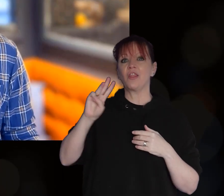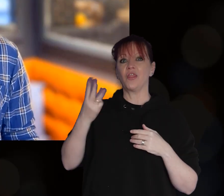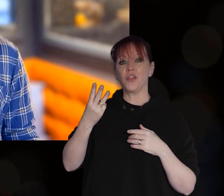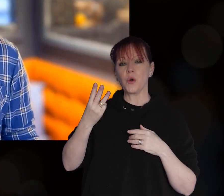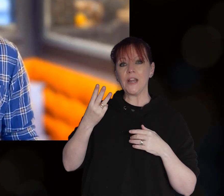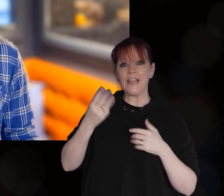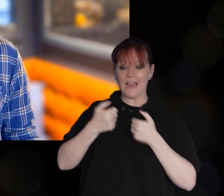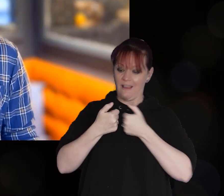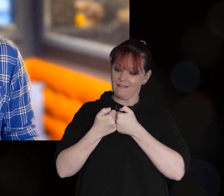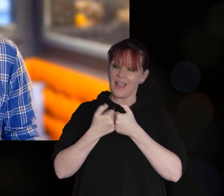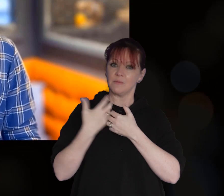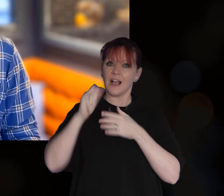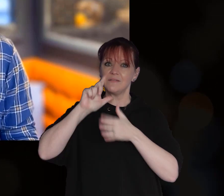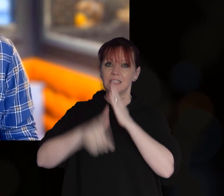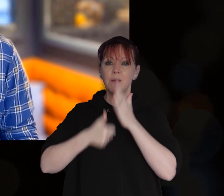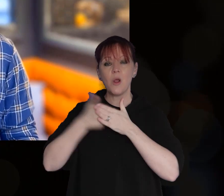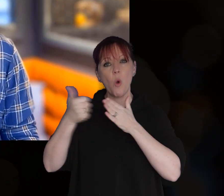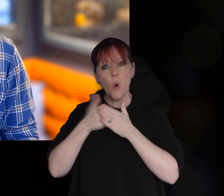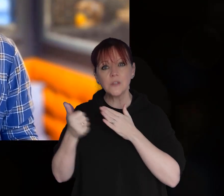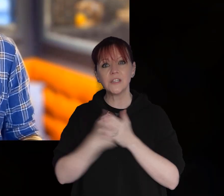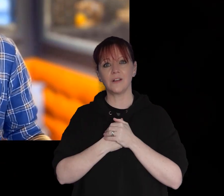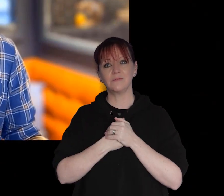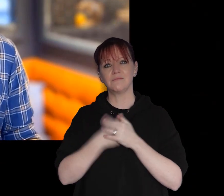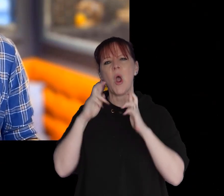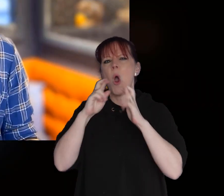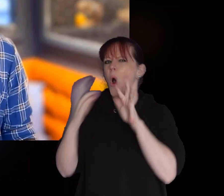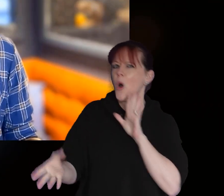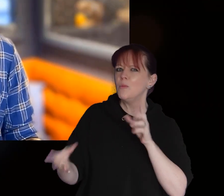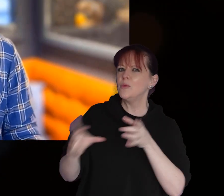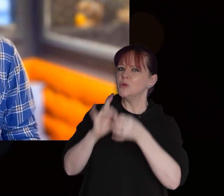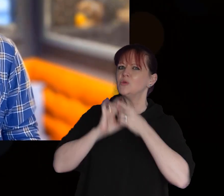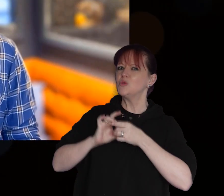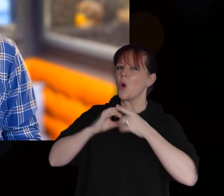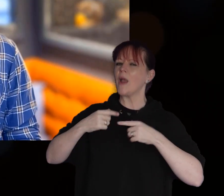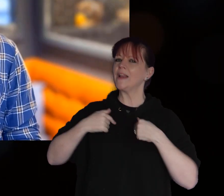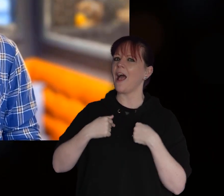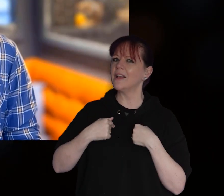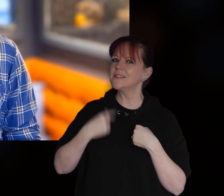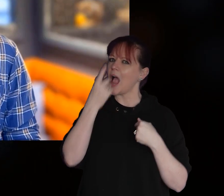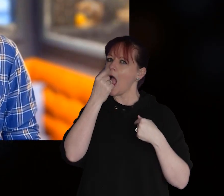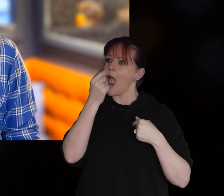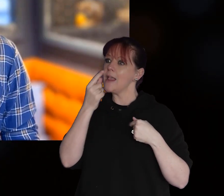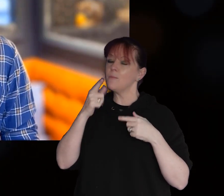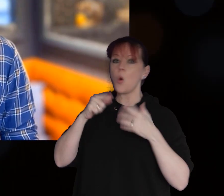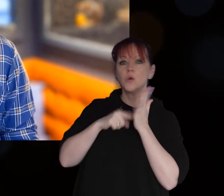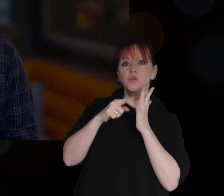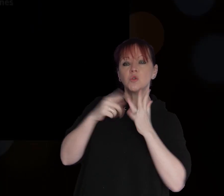and I hope you discover a new favorite game because everyone deserves to play their way. Thank you.